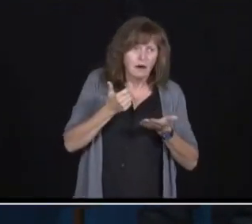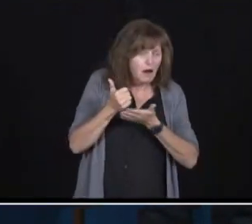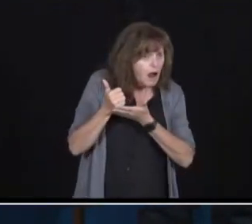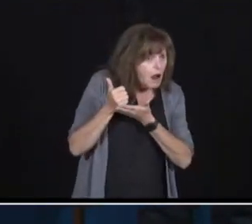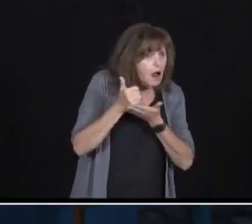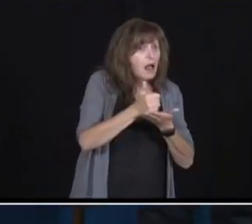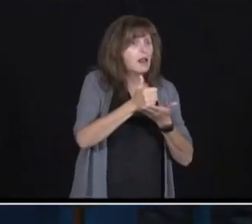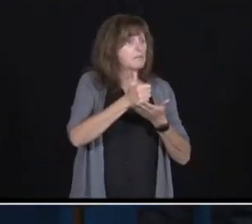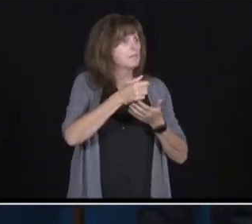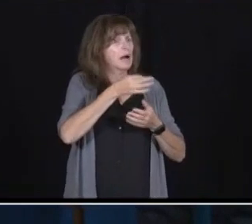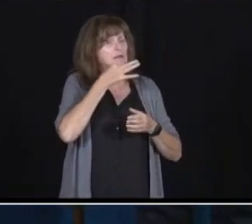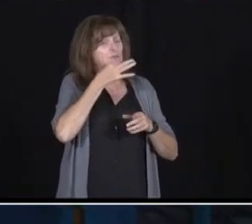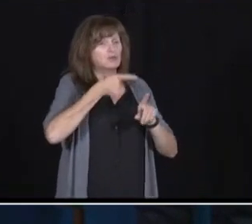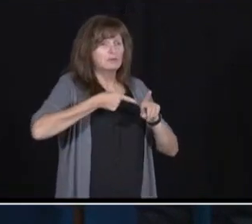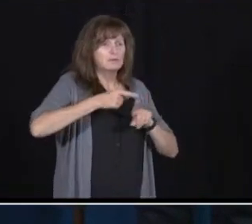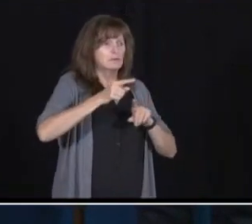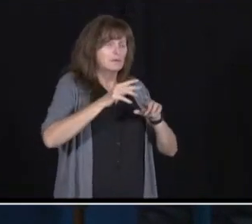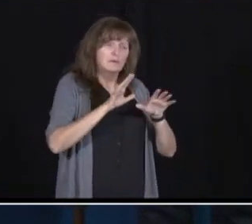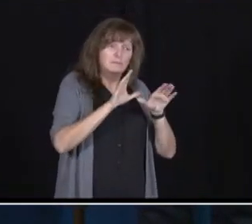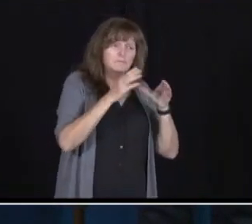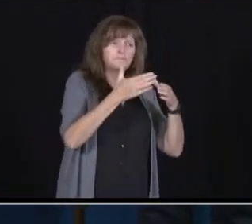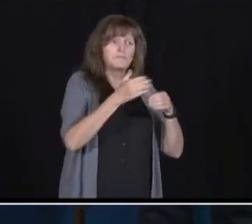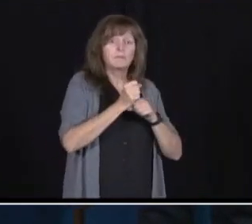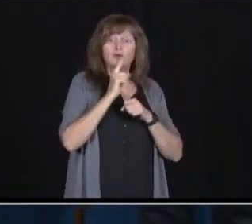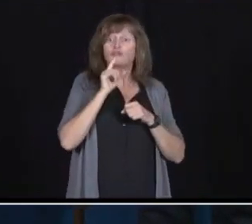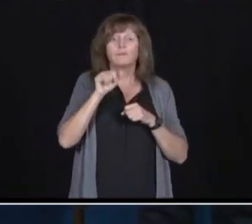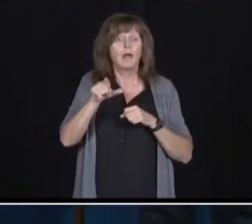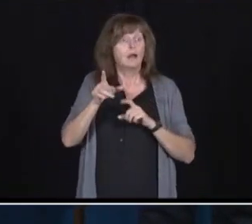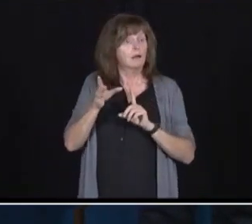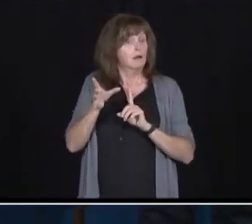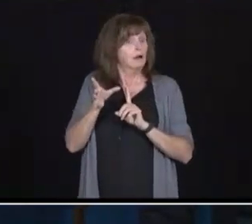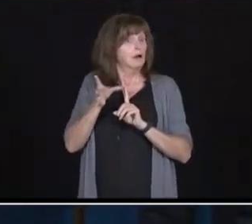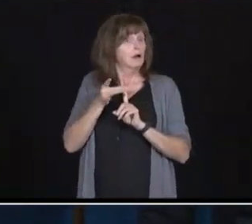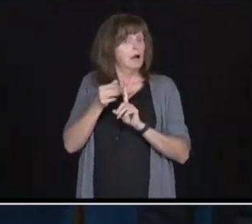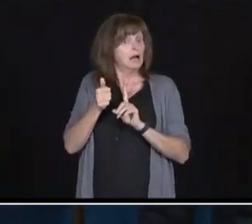the experts get involved to really work towards responding